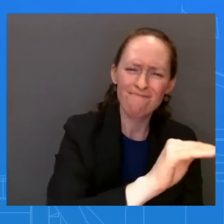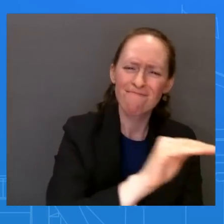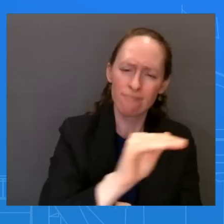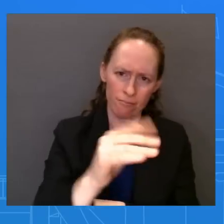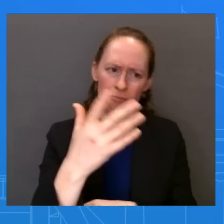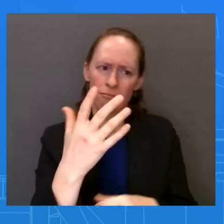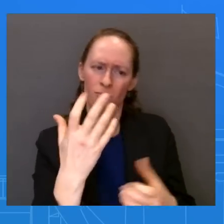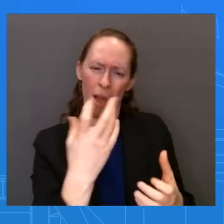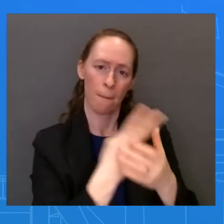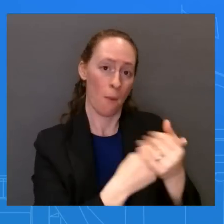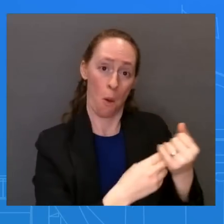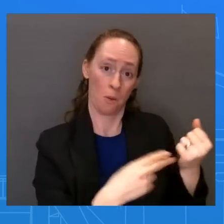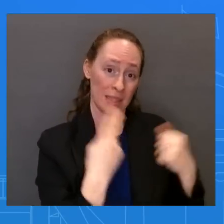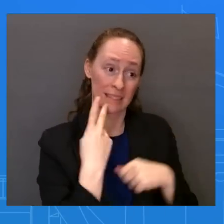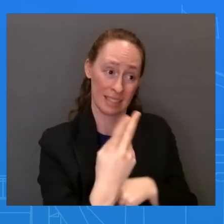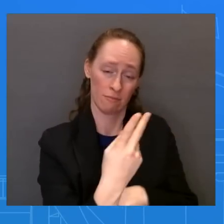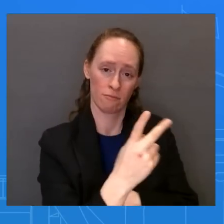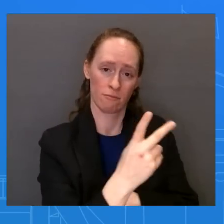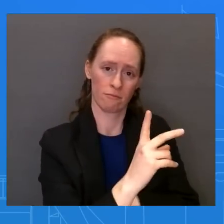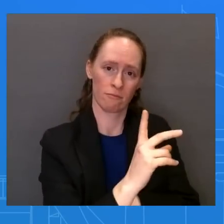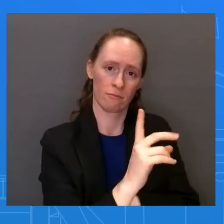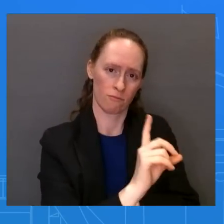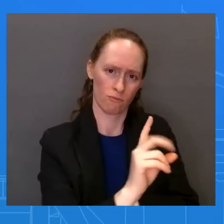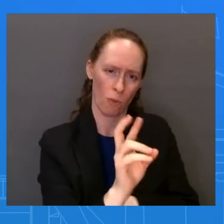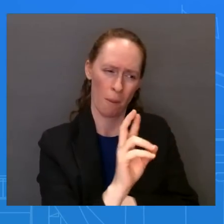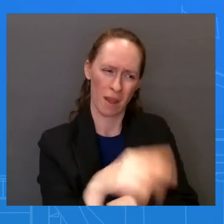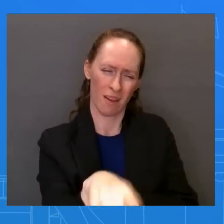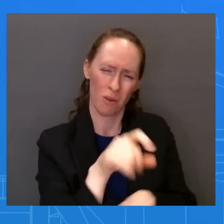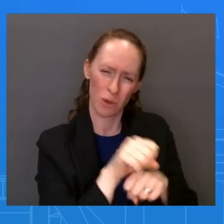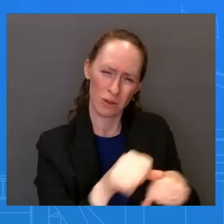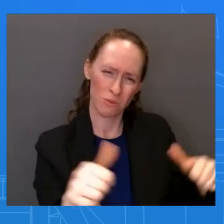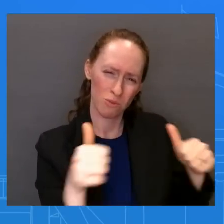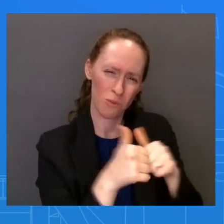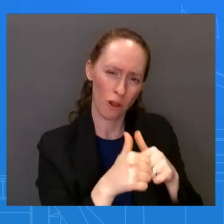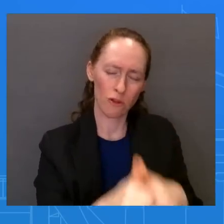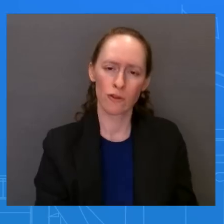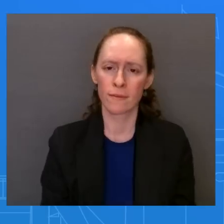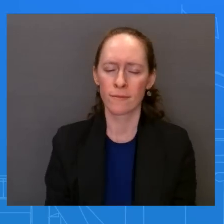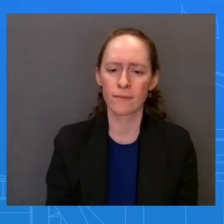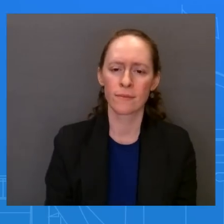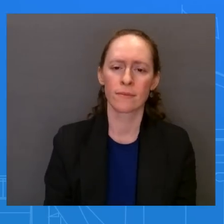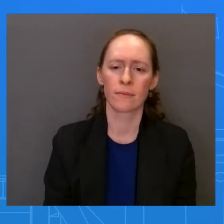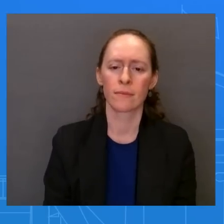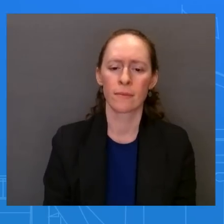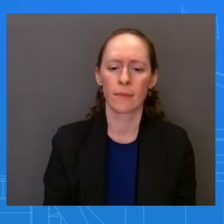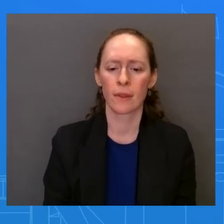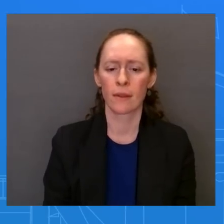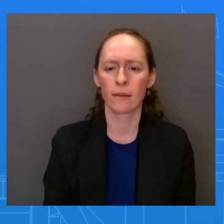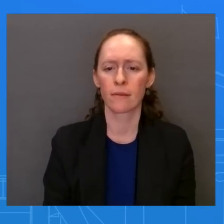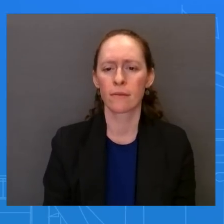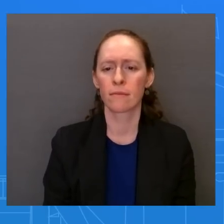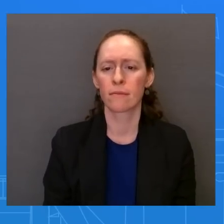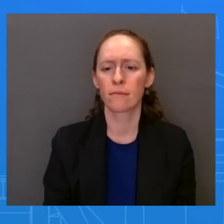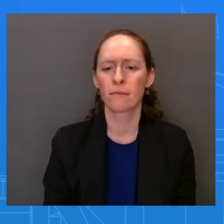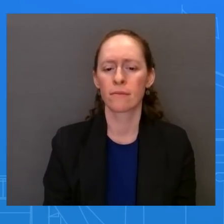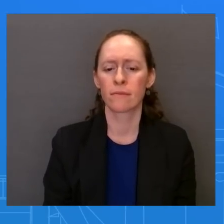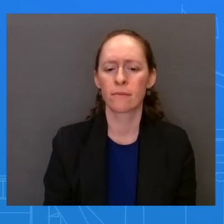the full faith and credit of our country. The Press: And then secondly, real fast, help us understand,